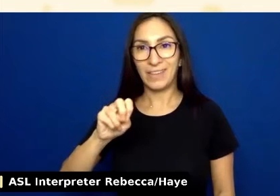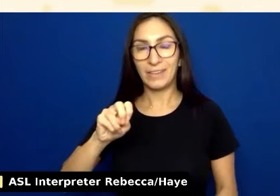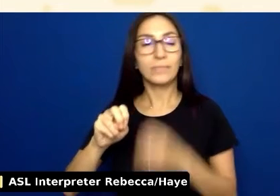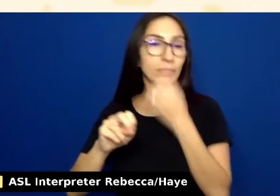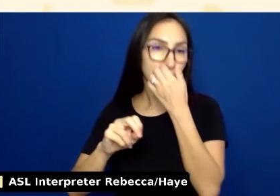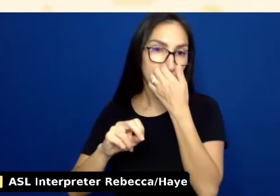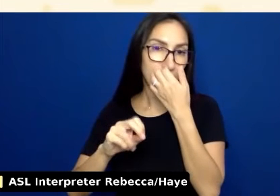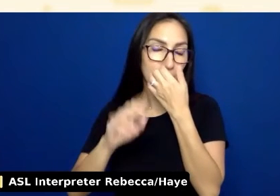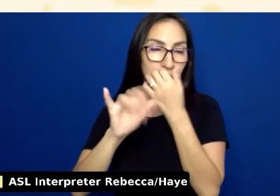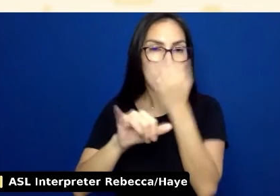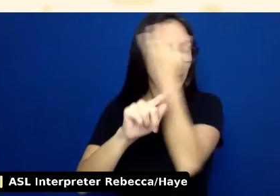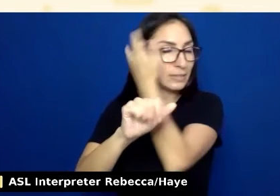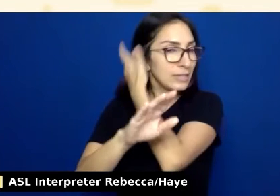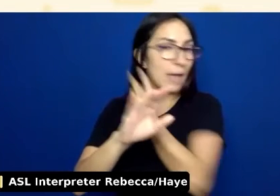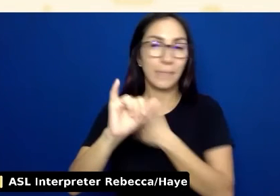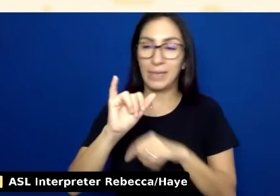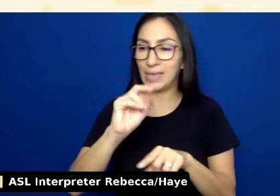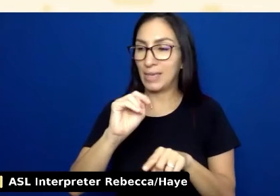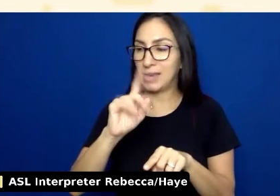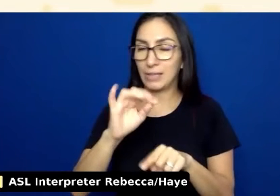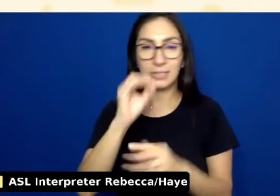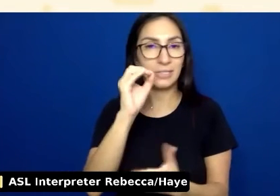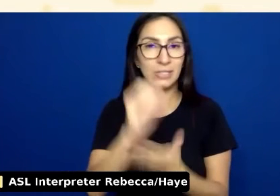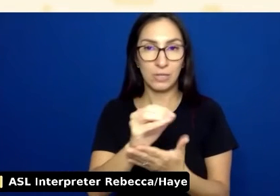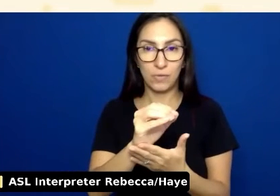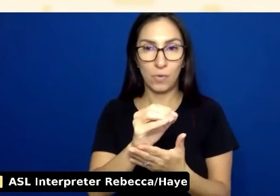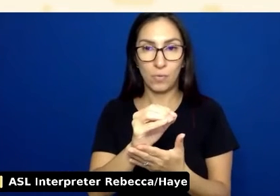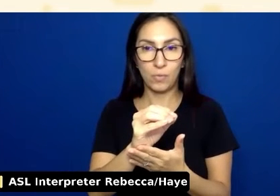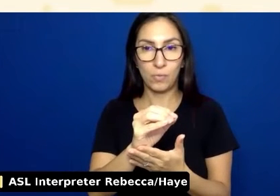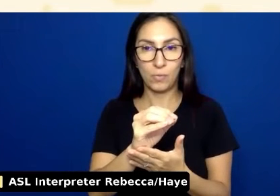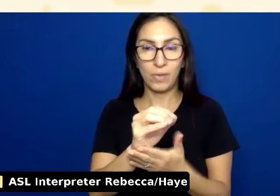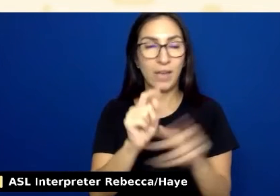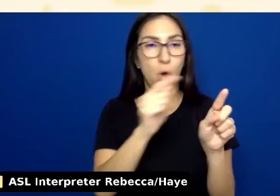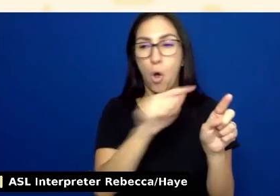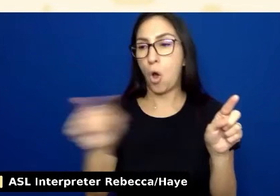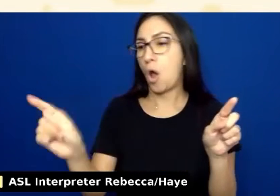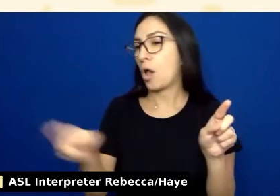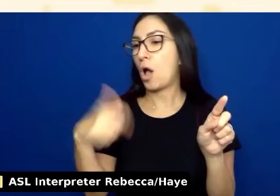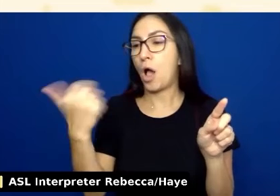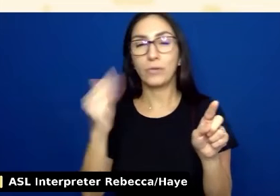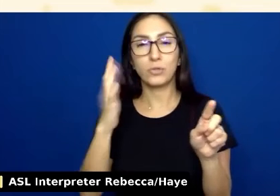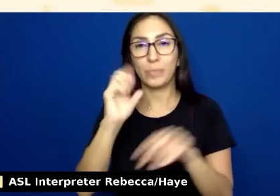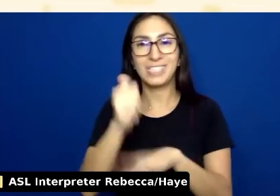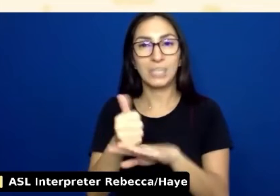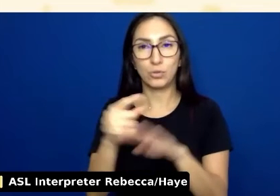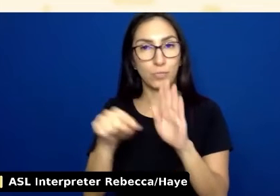of zero and all the other tabs will have a tab index of minus one.